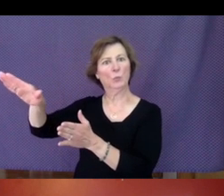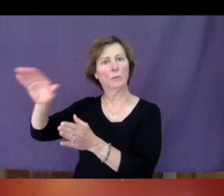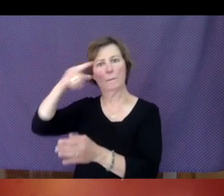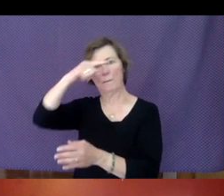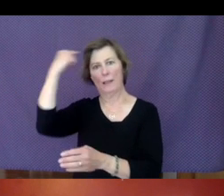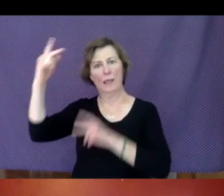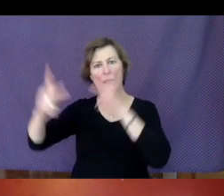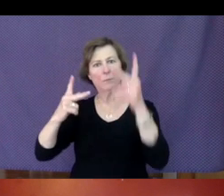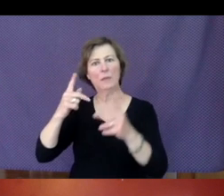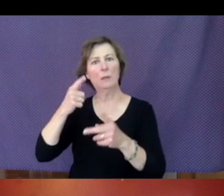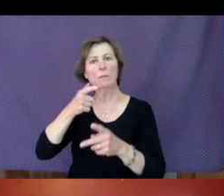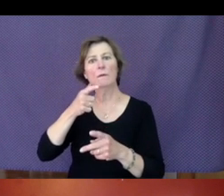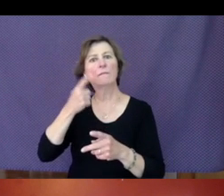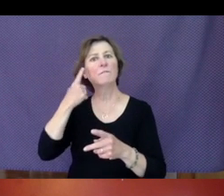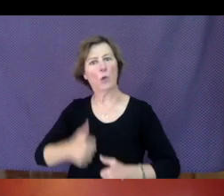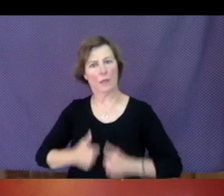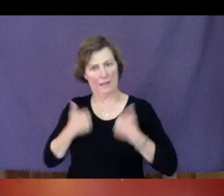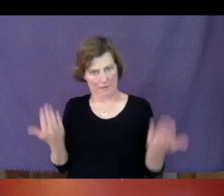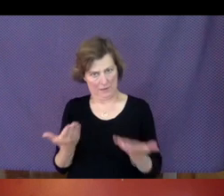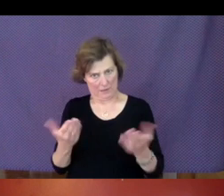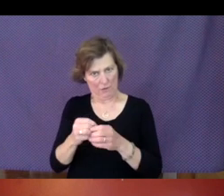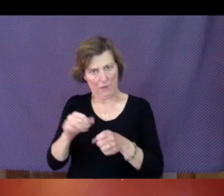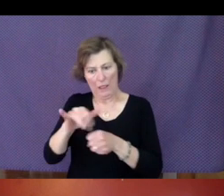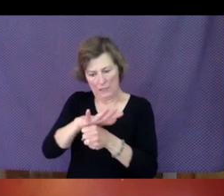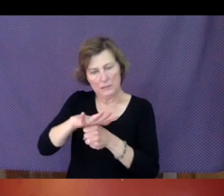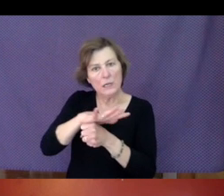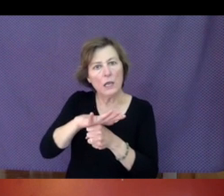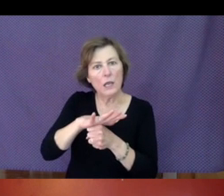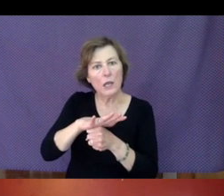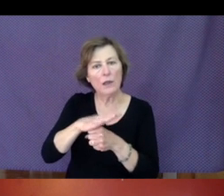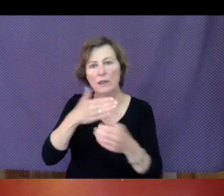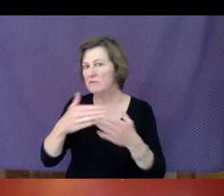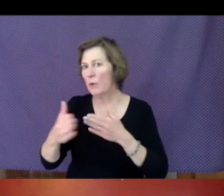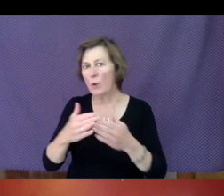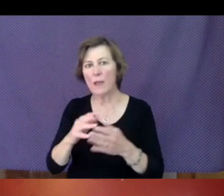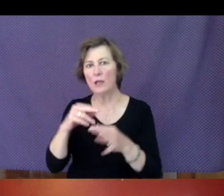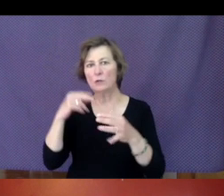Despite racist laws and attitudes some came anyway